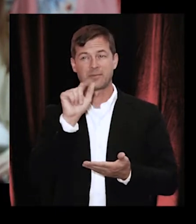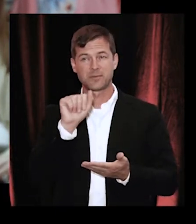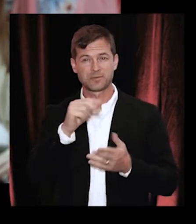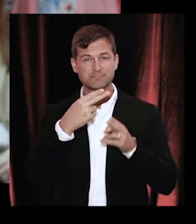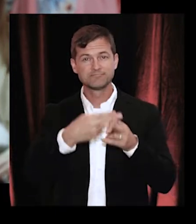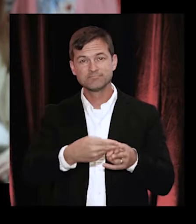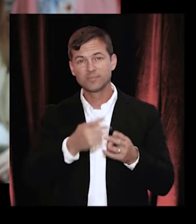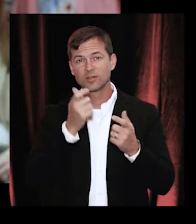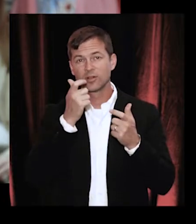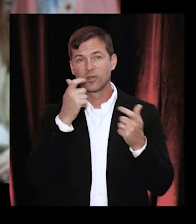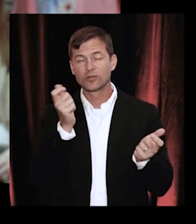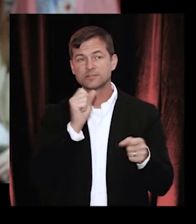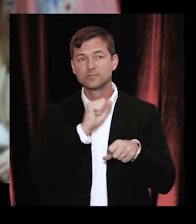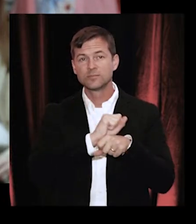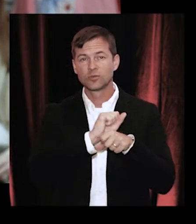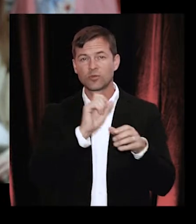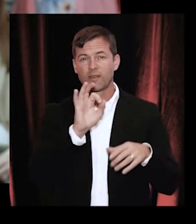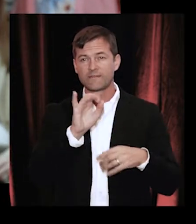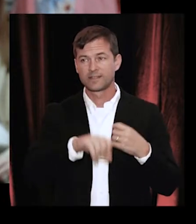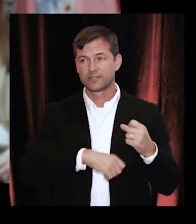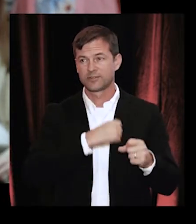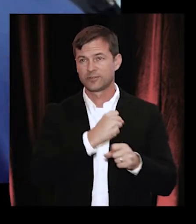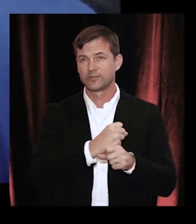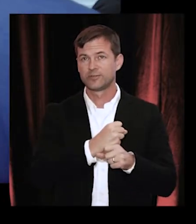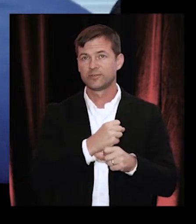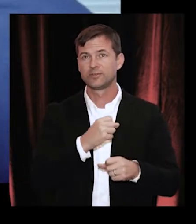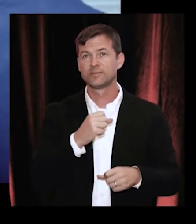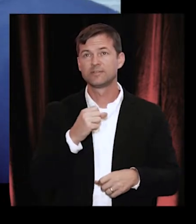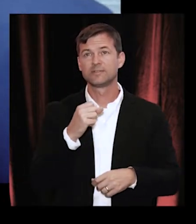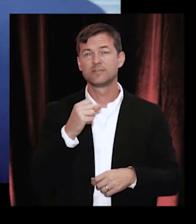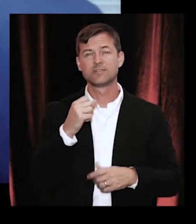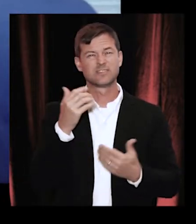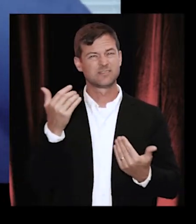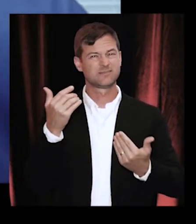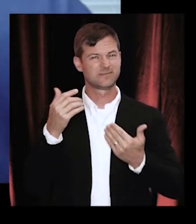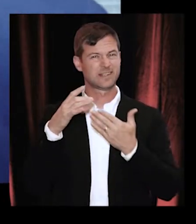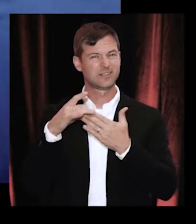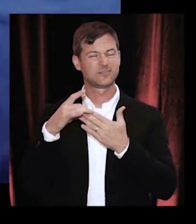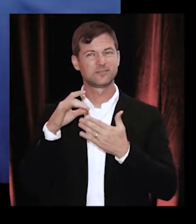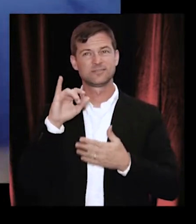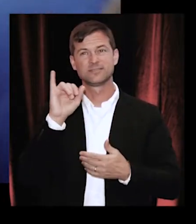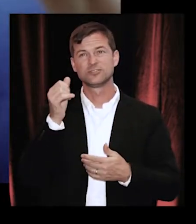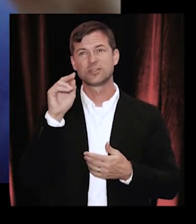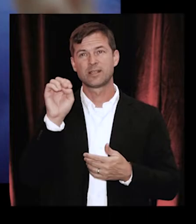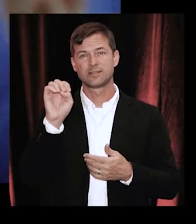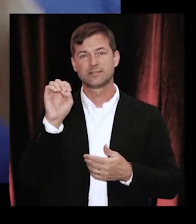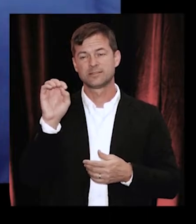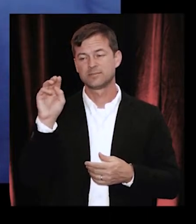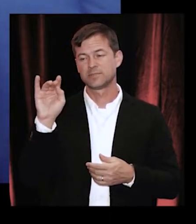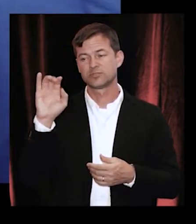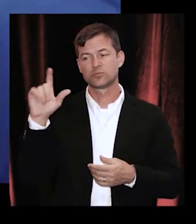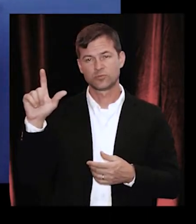named the large employer of the year. Under the leadership of Jamie Mitchell, staff and faculty